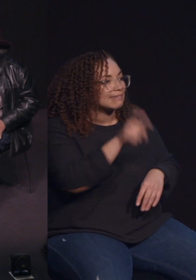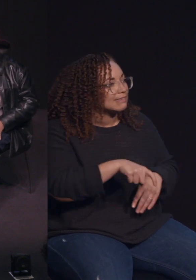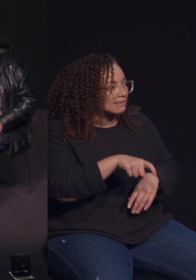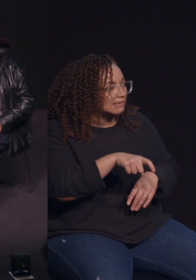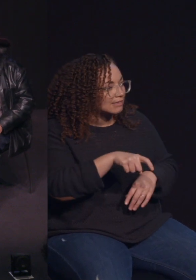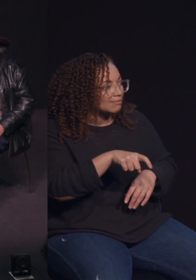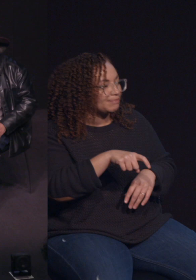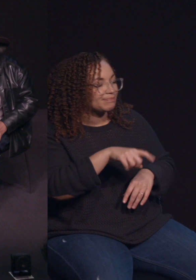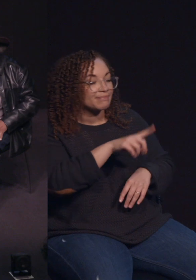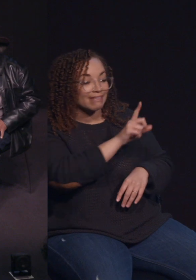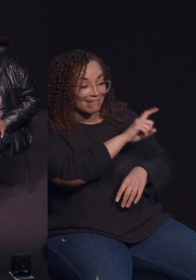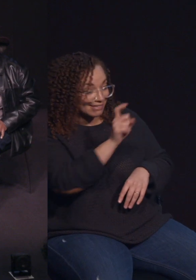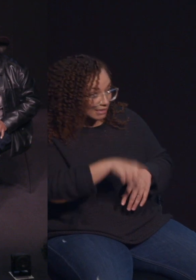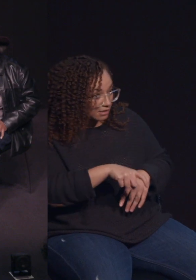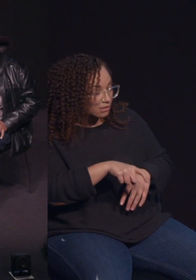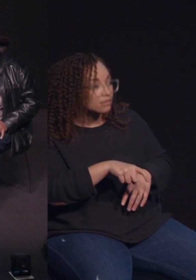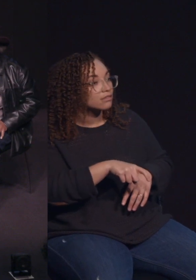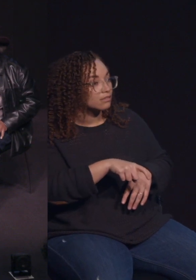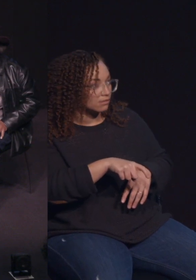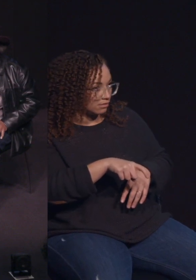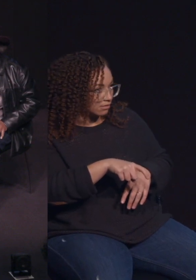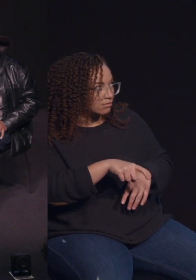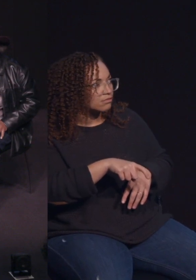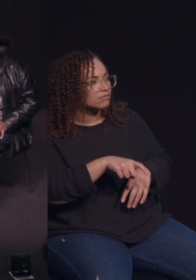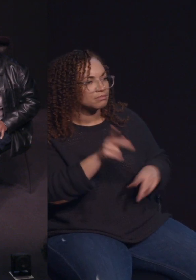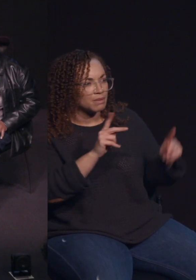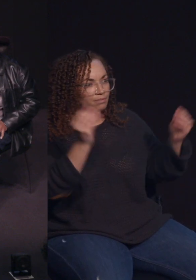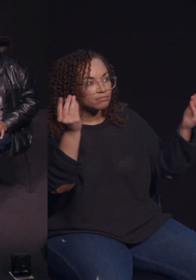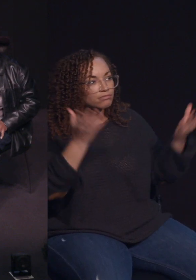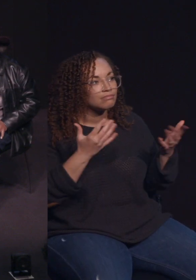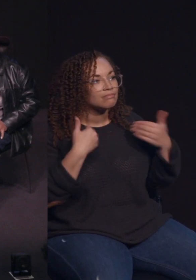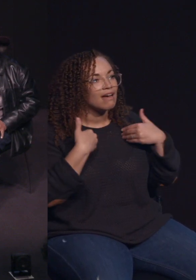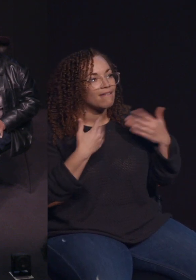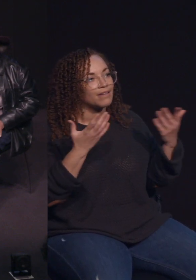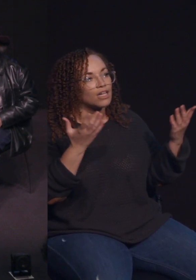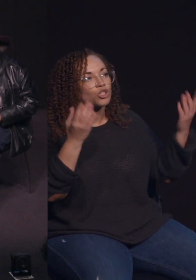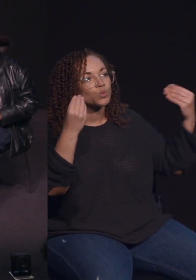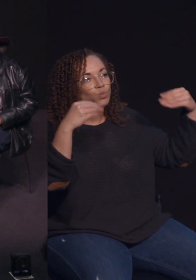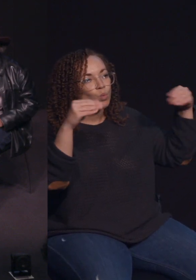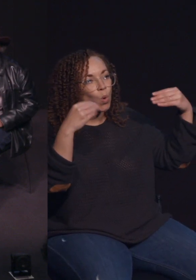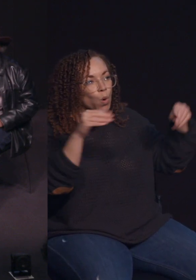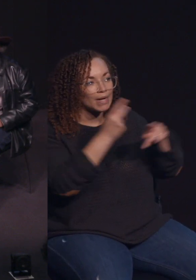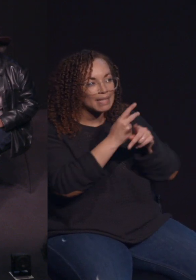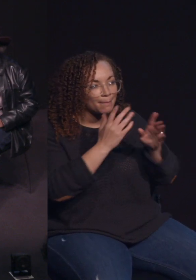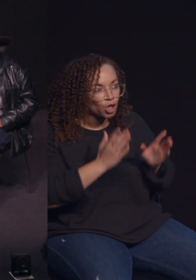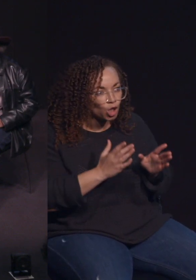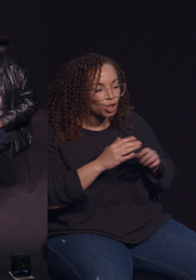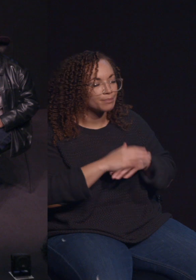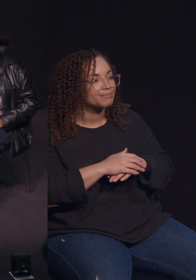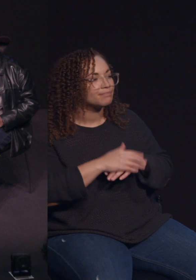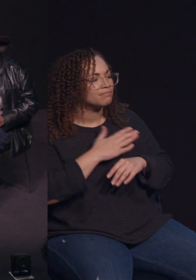In Texas, I'm told that they was a storekeeper. But my grandfather, I guess when he got there,